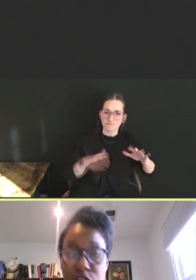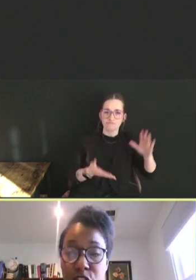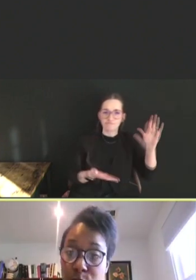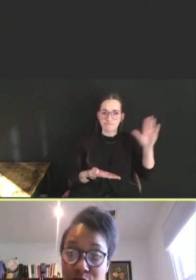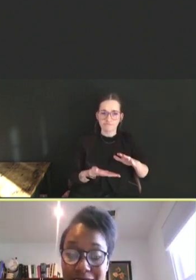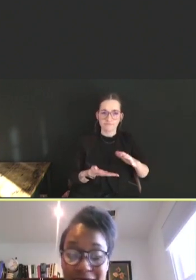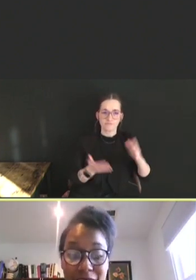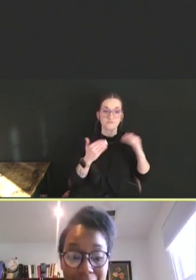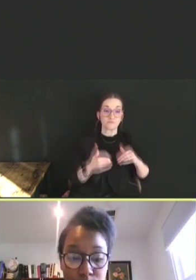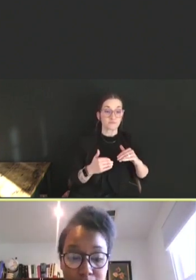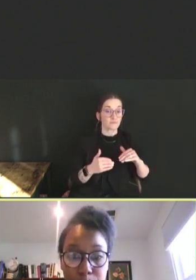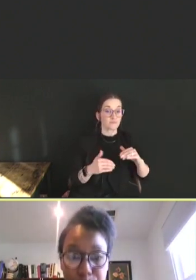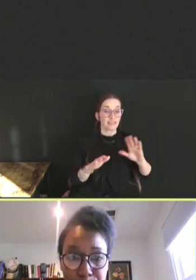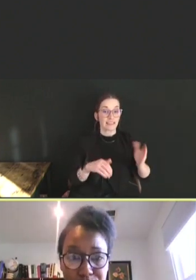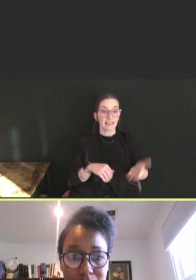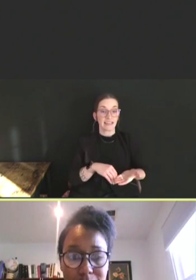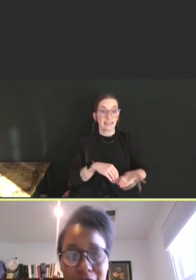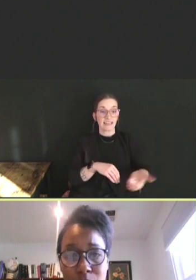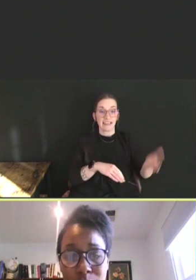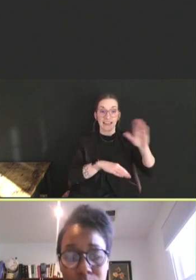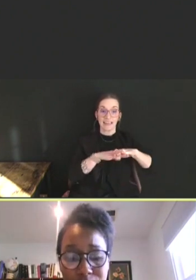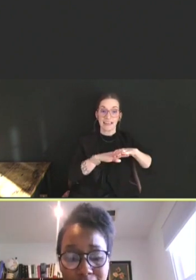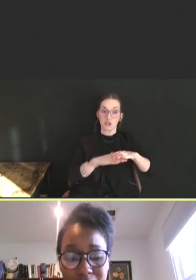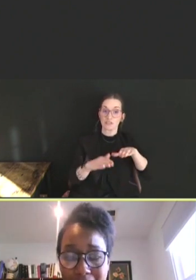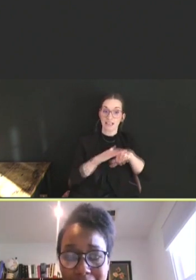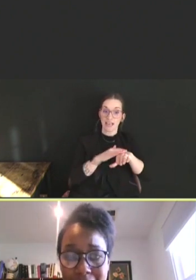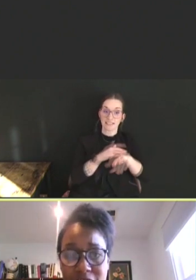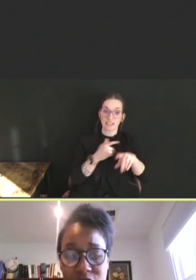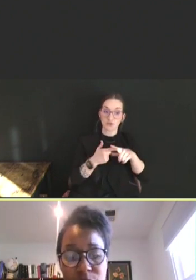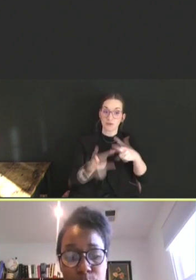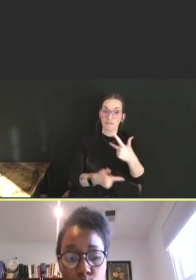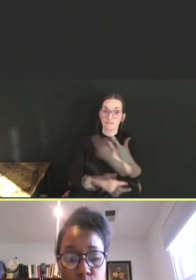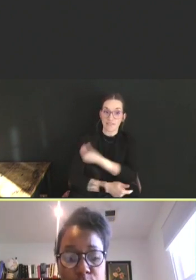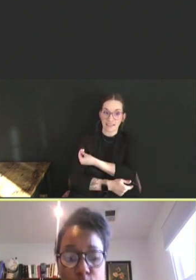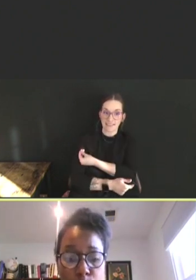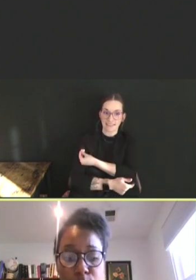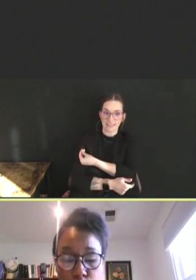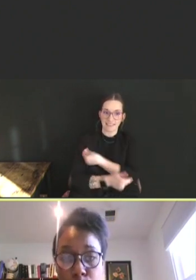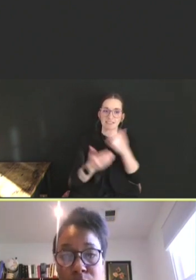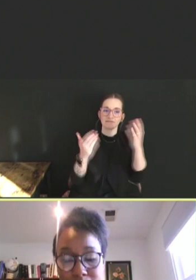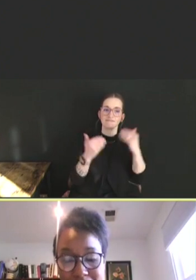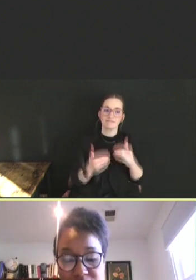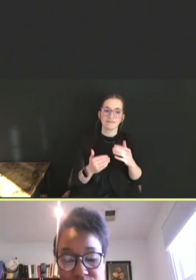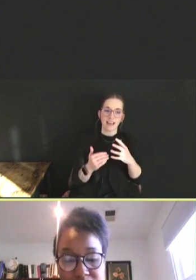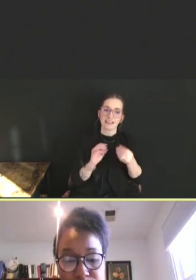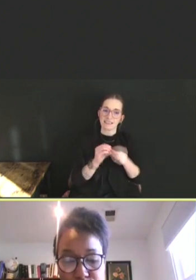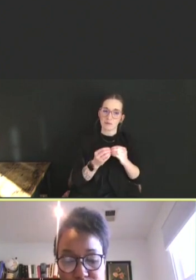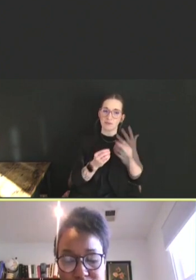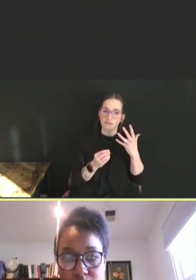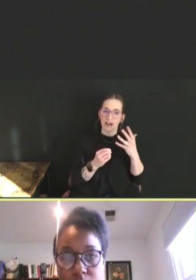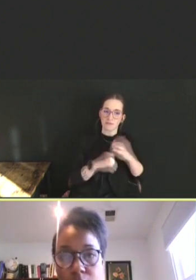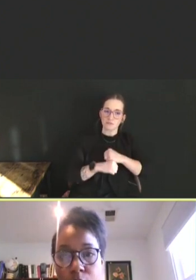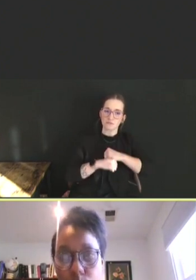to address equity. And goal number five lastly is to support global immunization efforts.